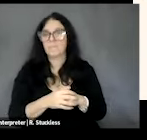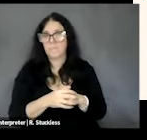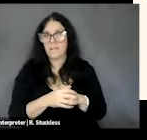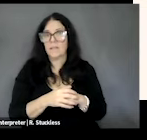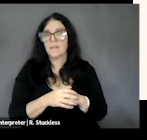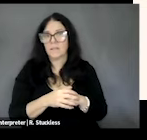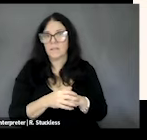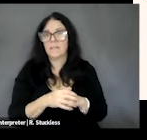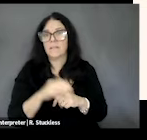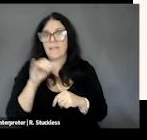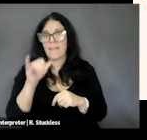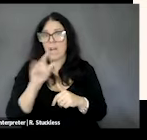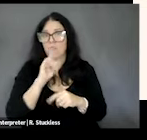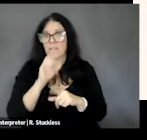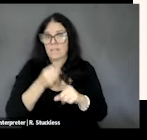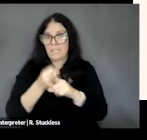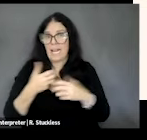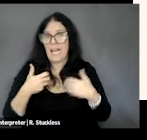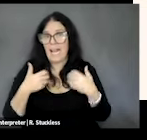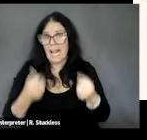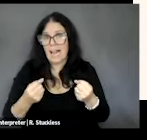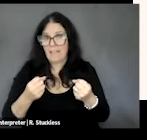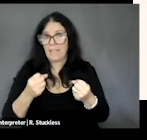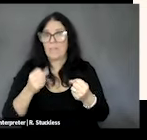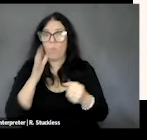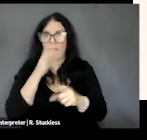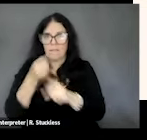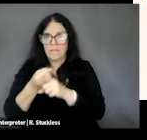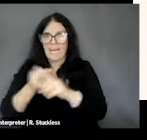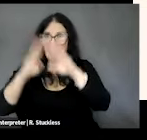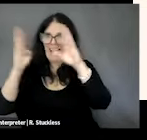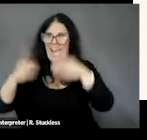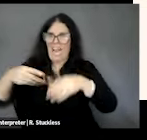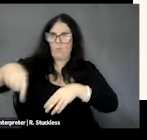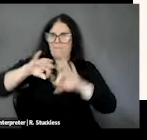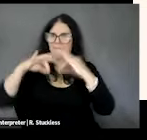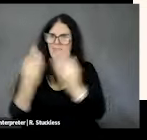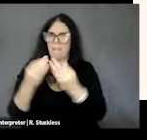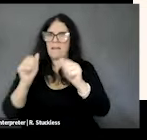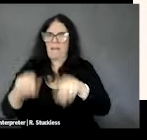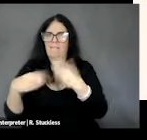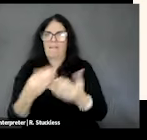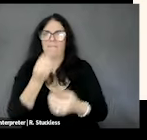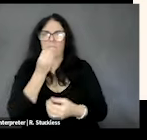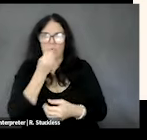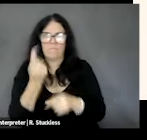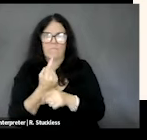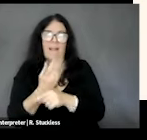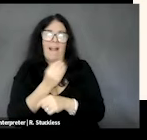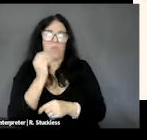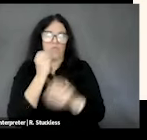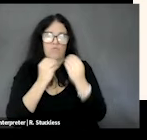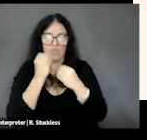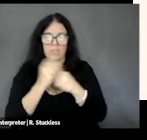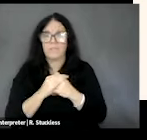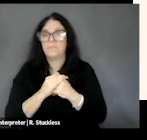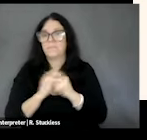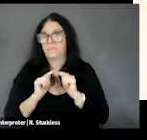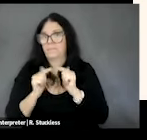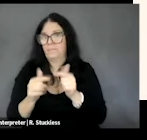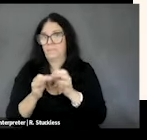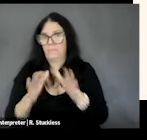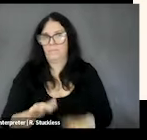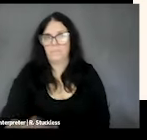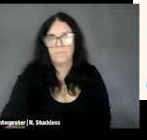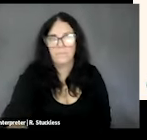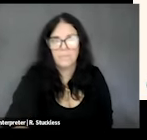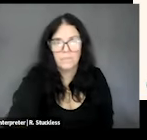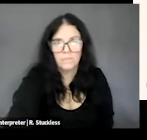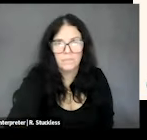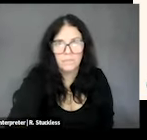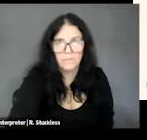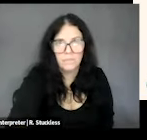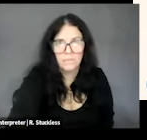health conditions interfere with the household's ability to provide adequate food and nutrition,